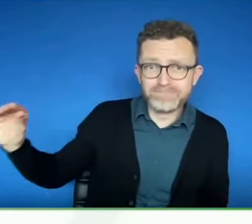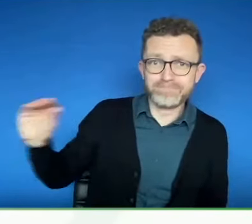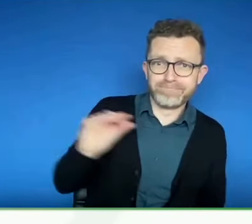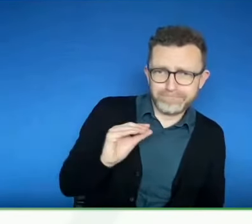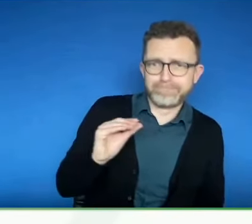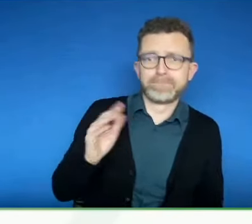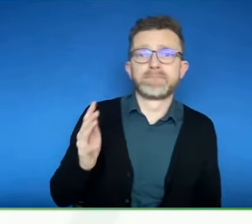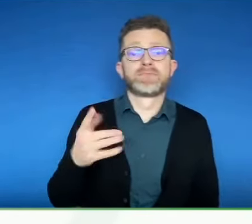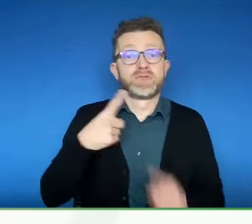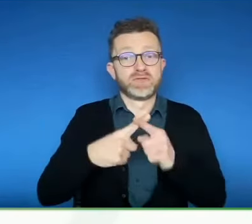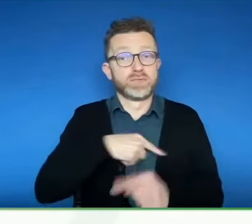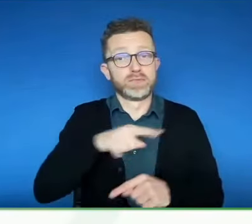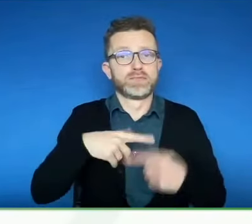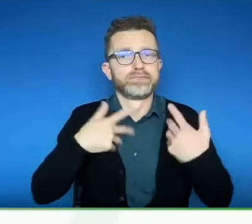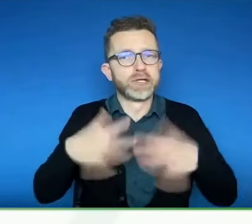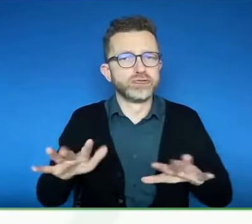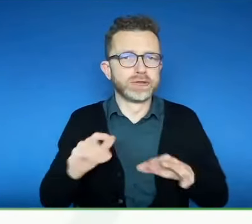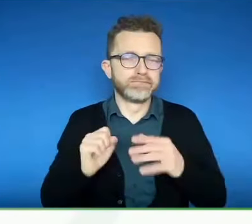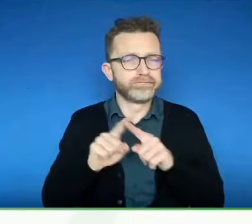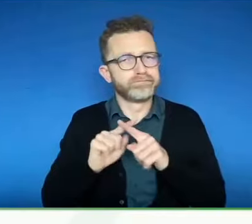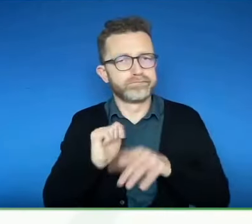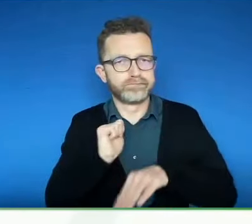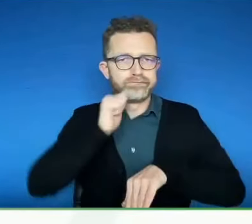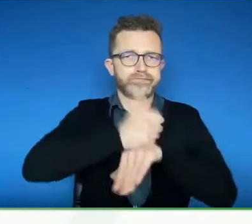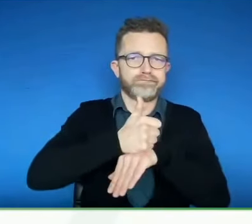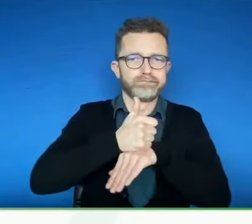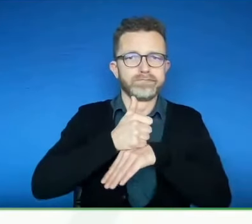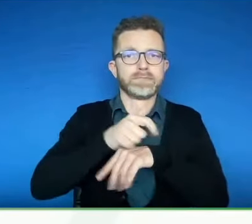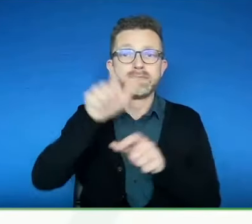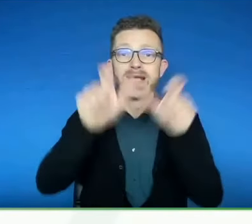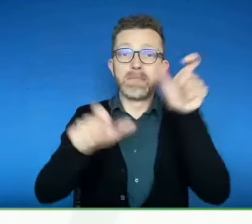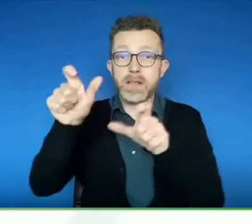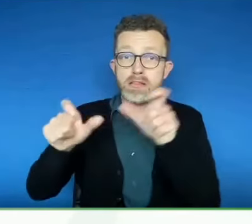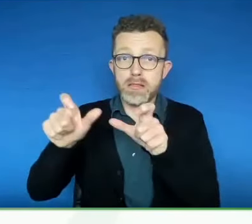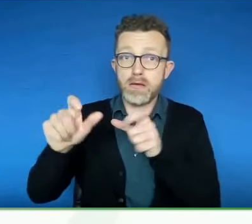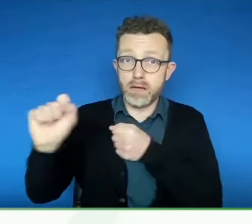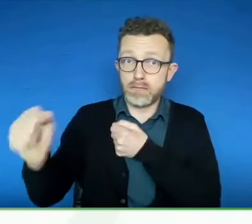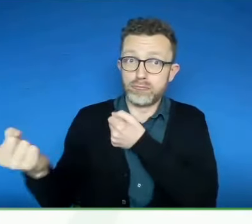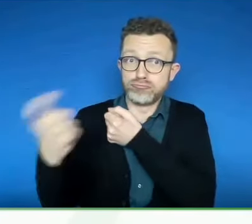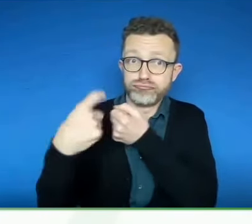intellectual disabilities are seen as capable of learning and